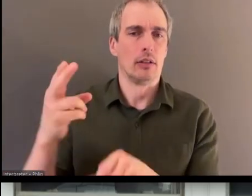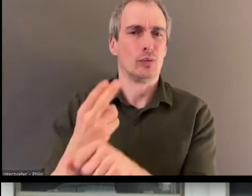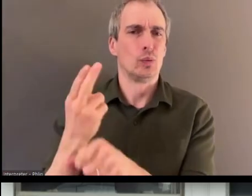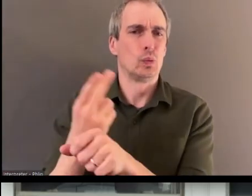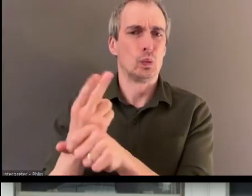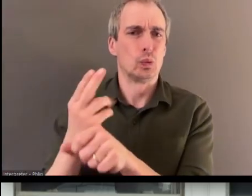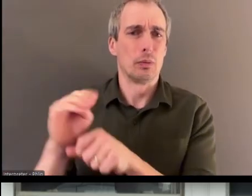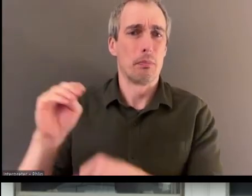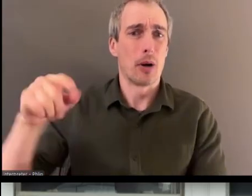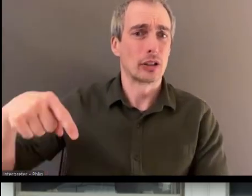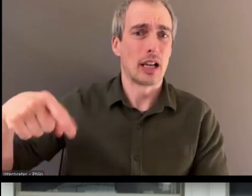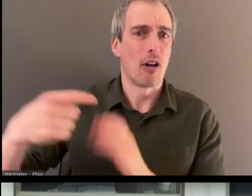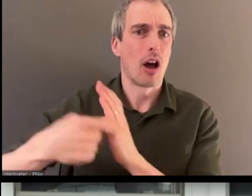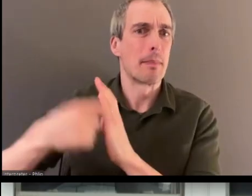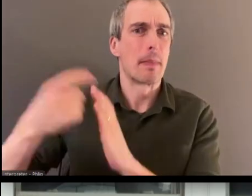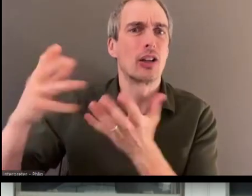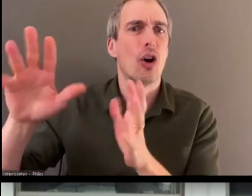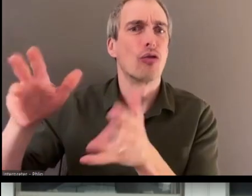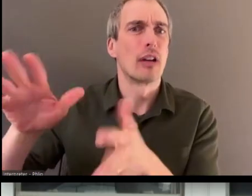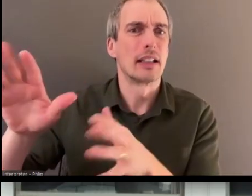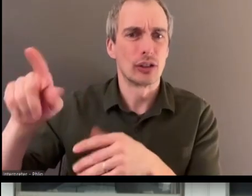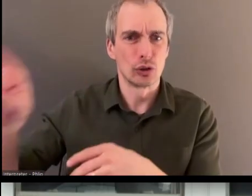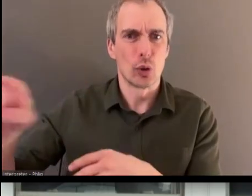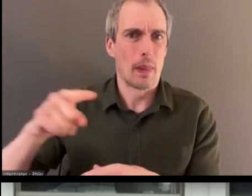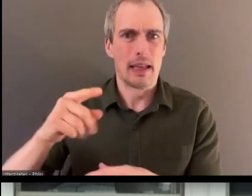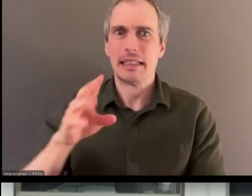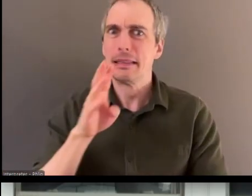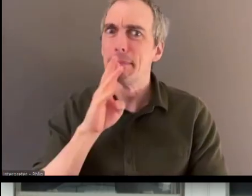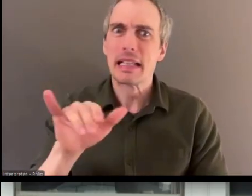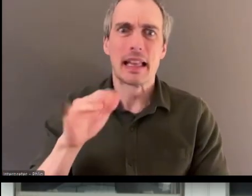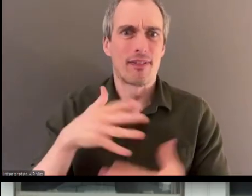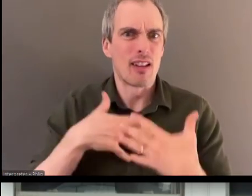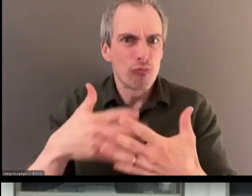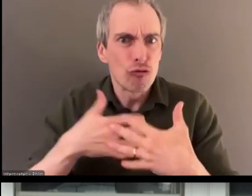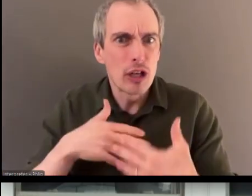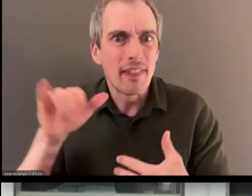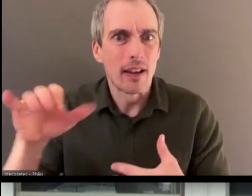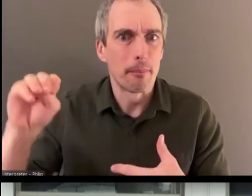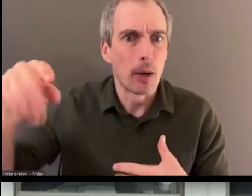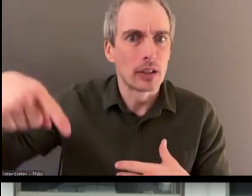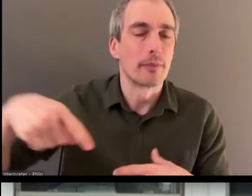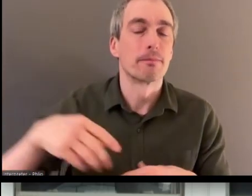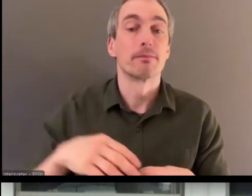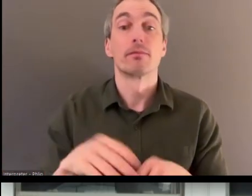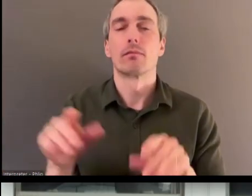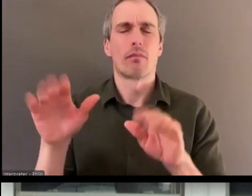And the other thing that's excellent about it is that it's really good at being in a computer